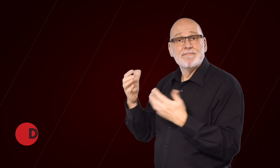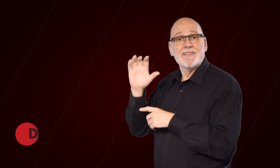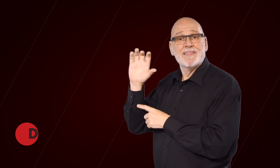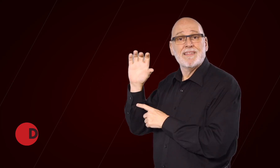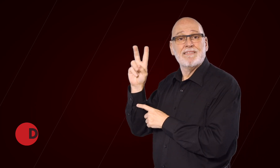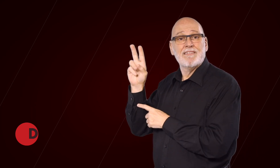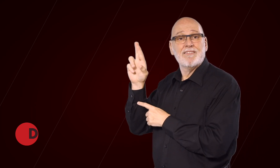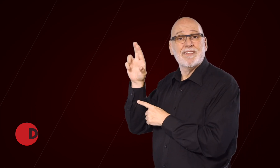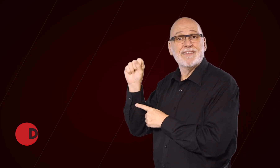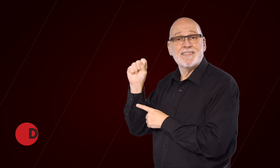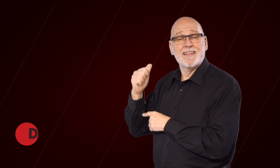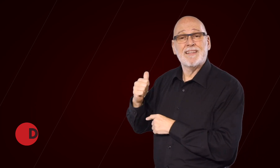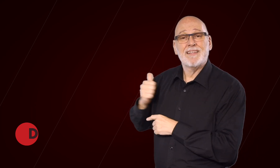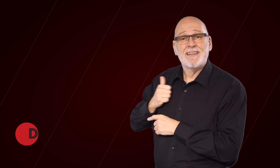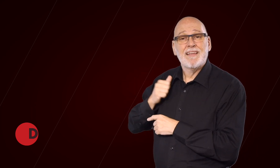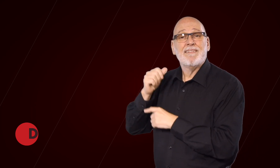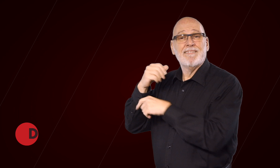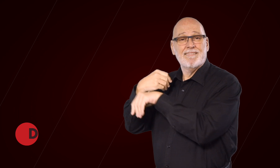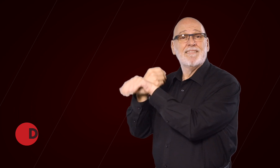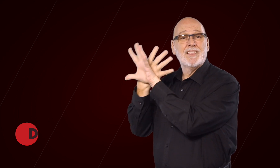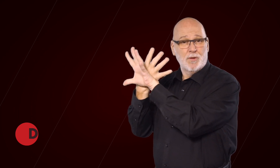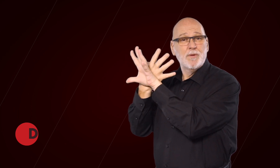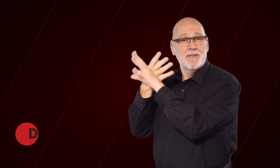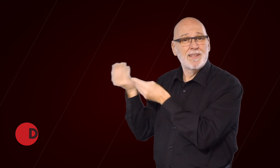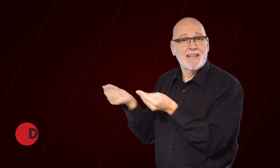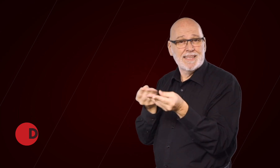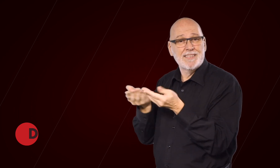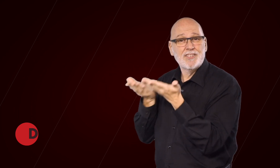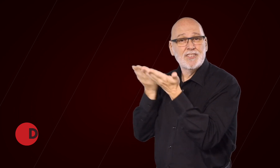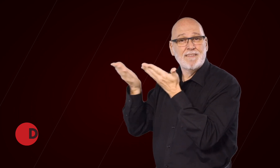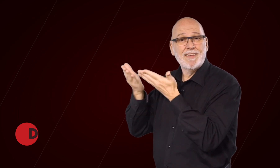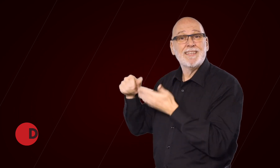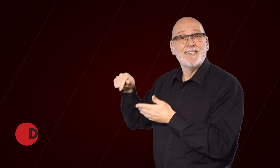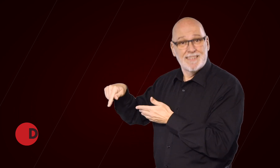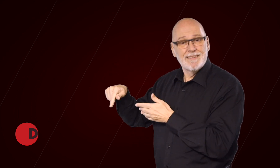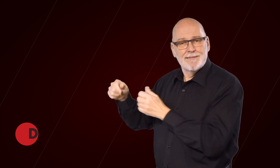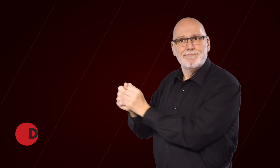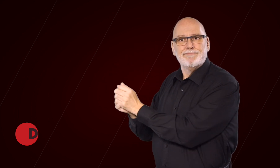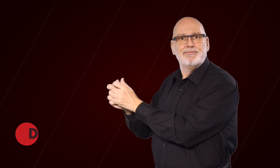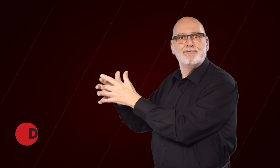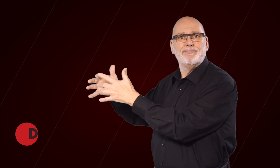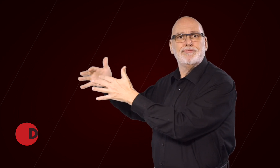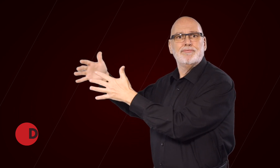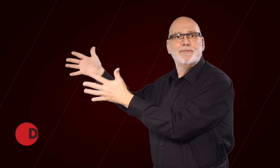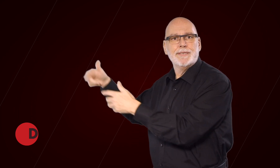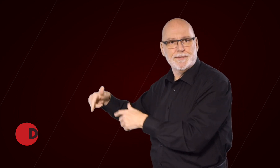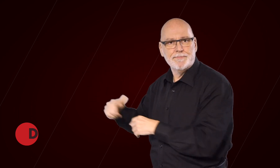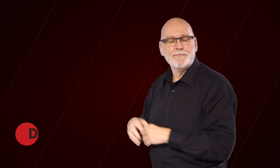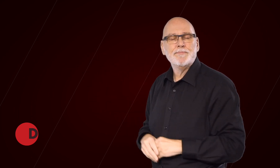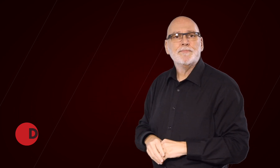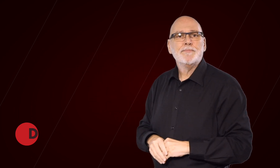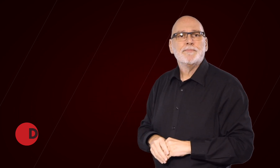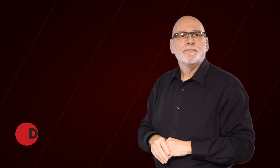to meet the growing demand created by the Canada Video Relay Service,